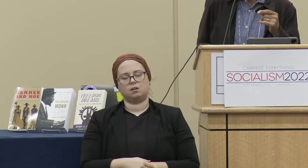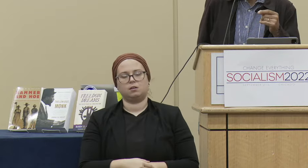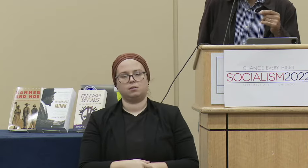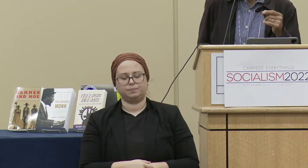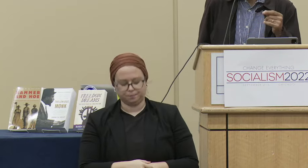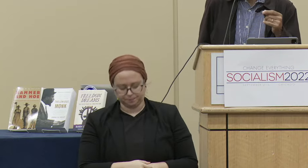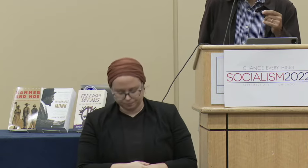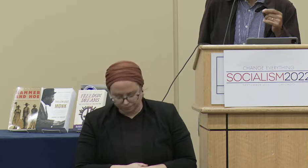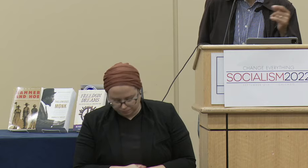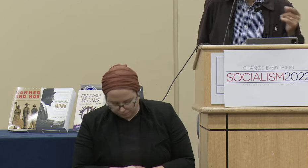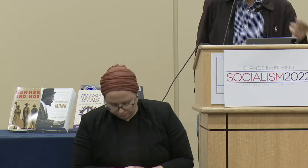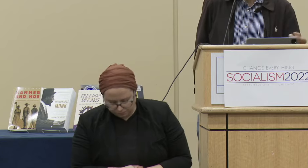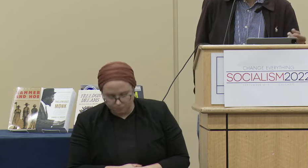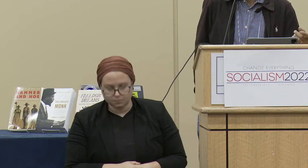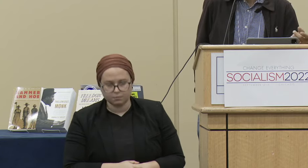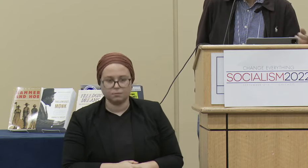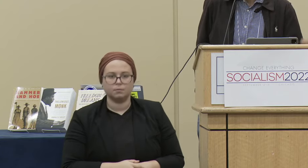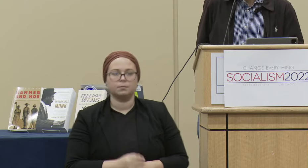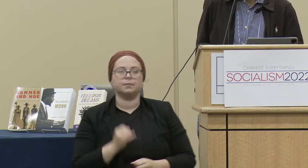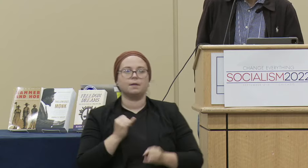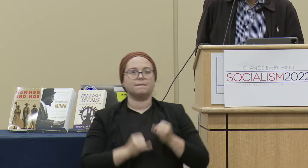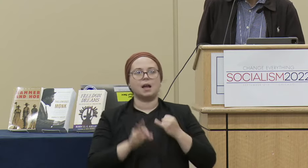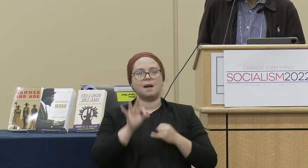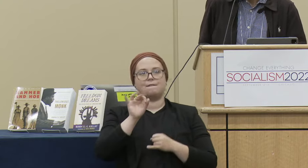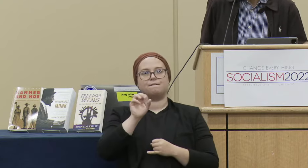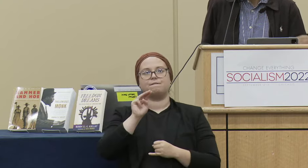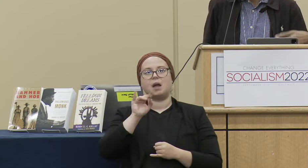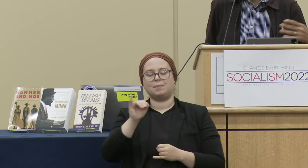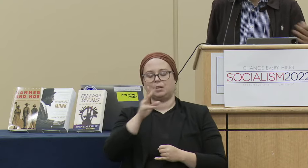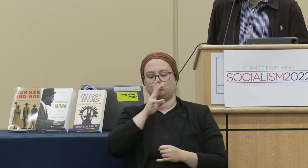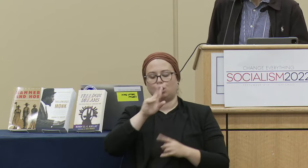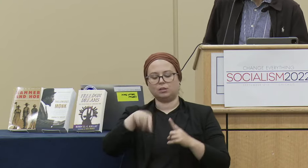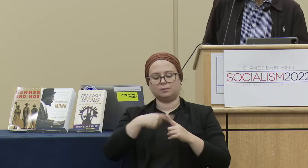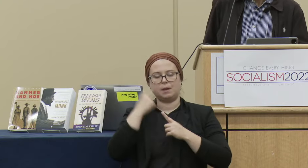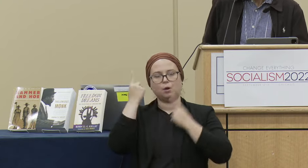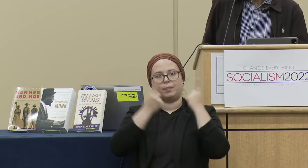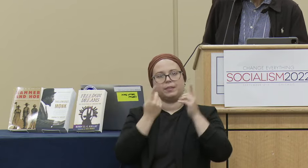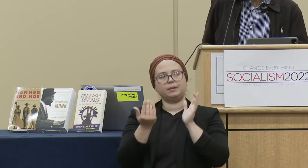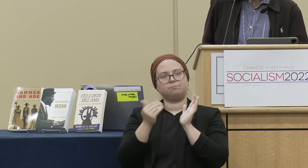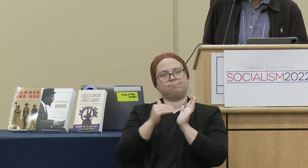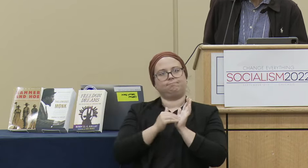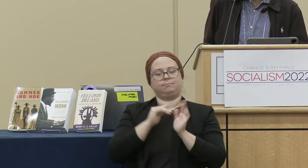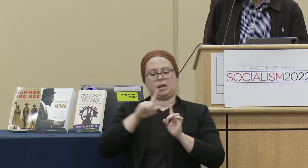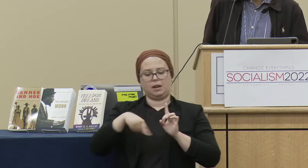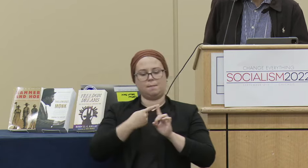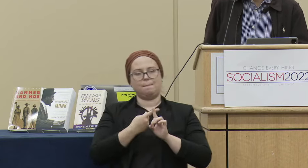benefit, and that's okay . And, finally, when Femi talks